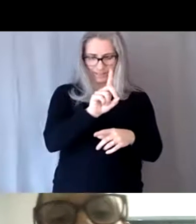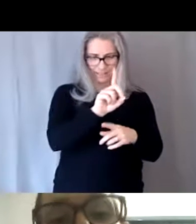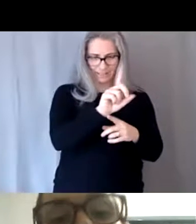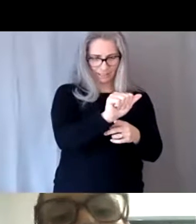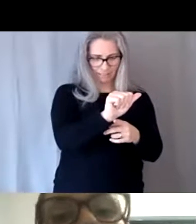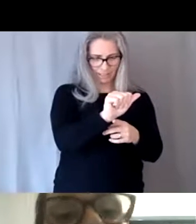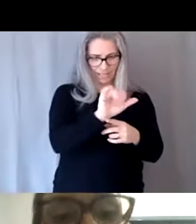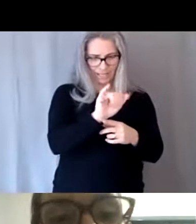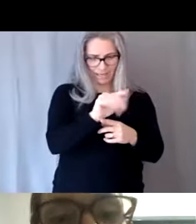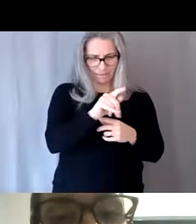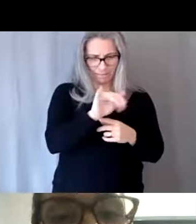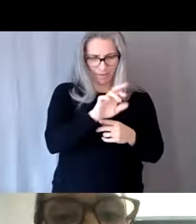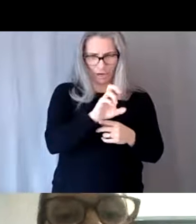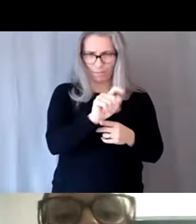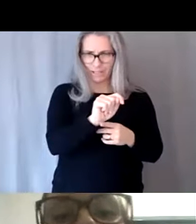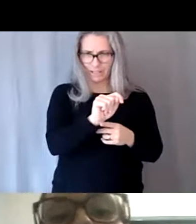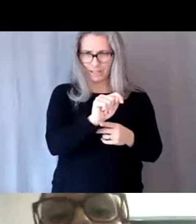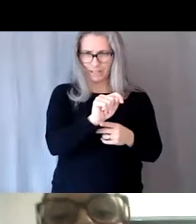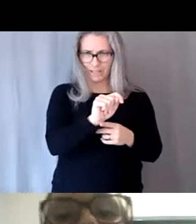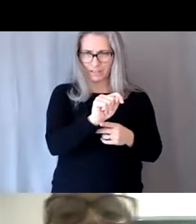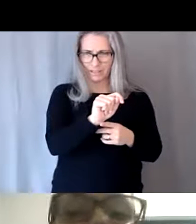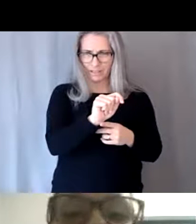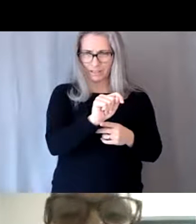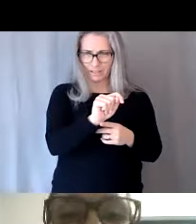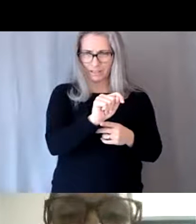within the current therapeutic and scientific